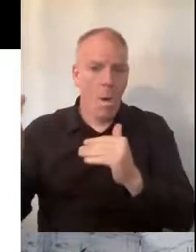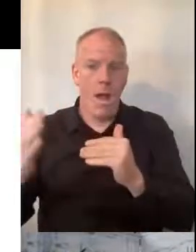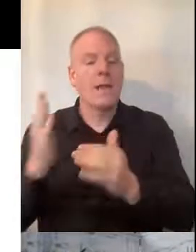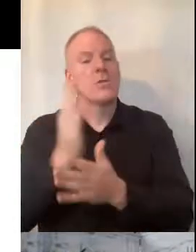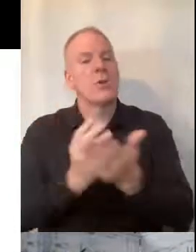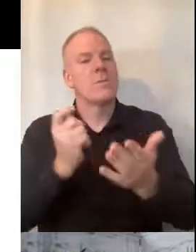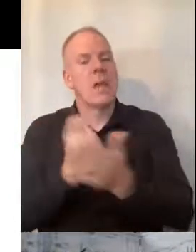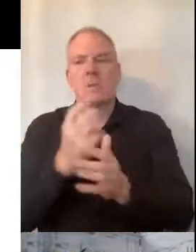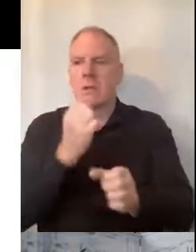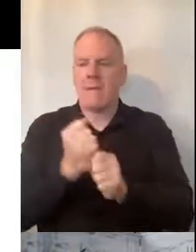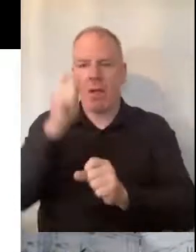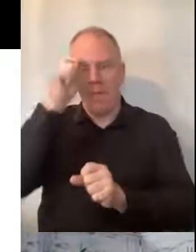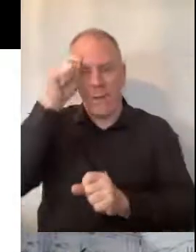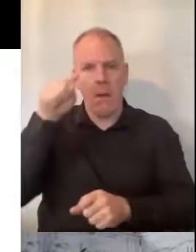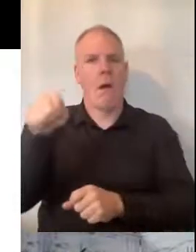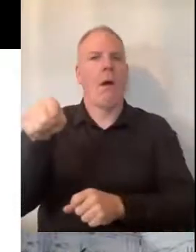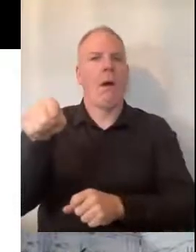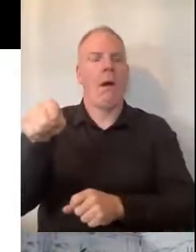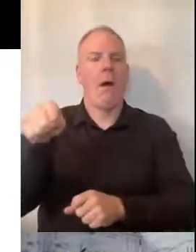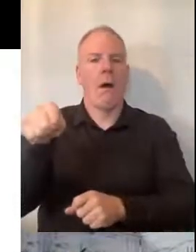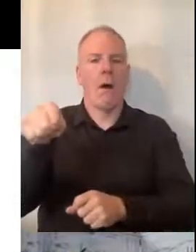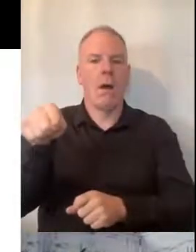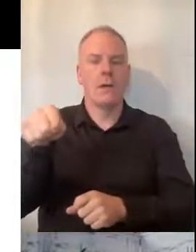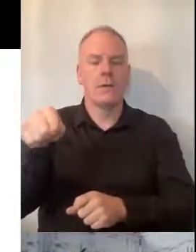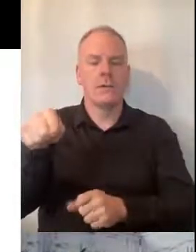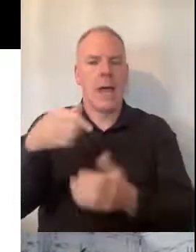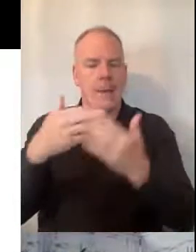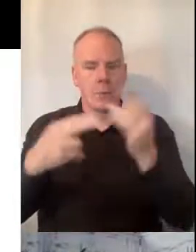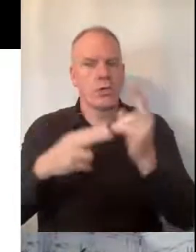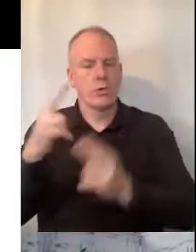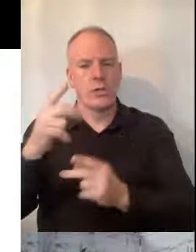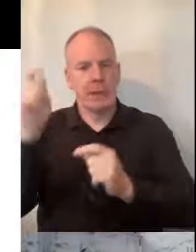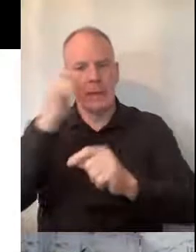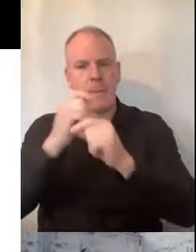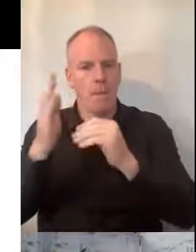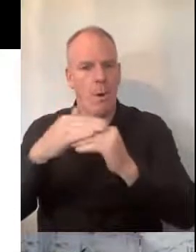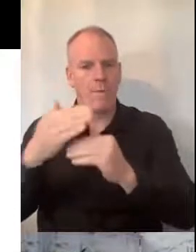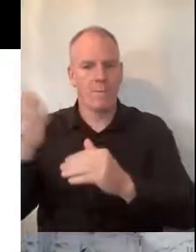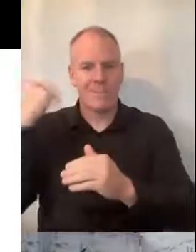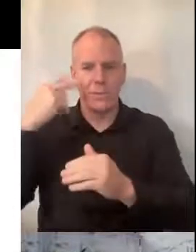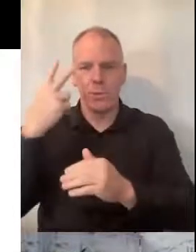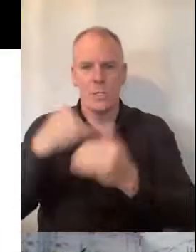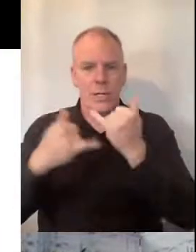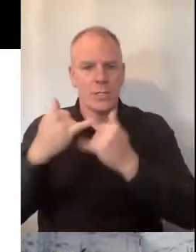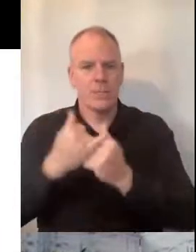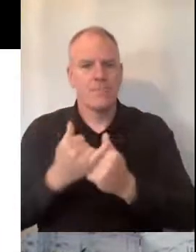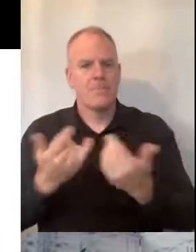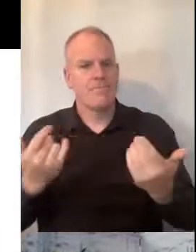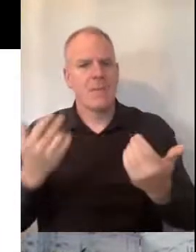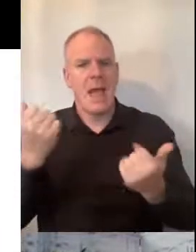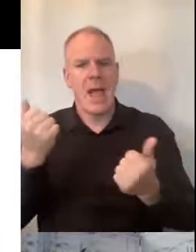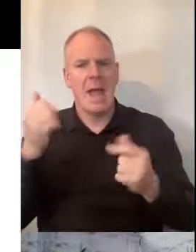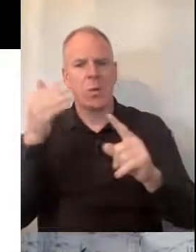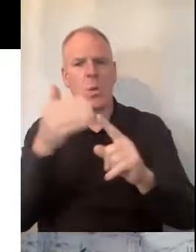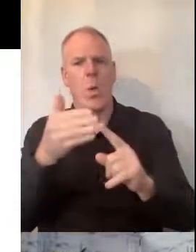these as as in depth as what they had to consider in the past two years. So have I clear goals or learning outcomes?